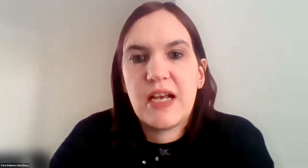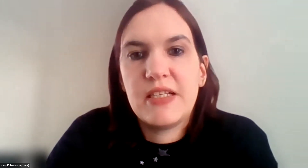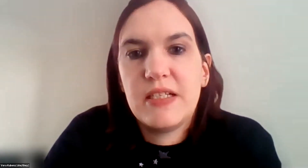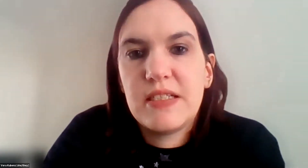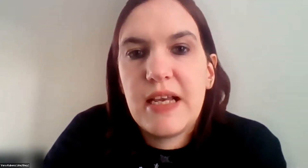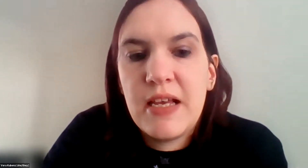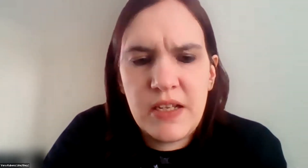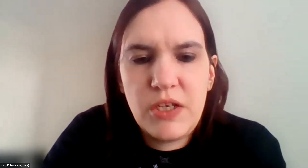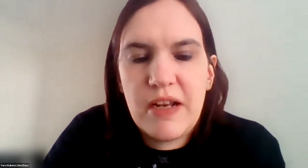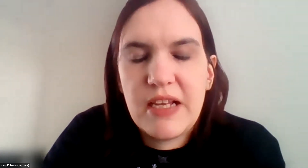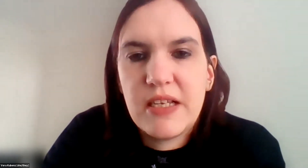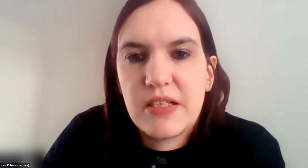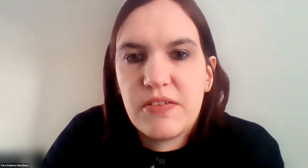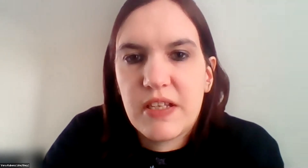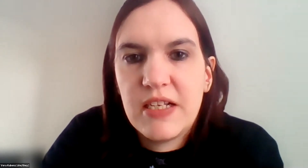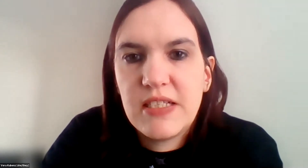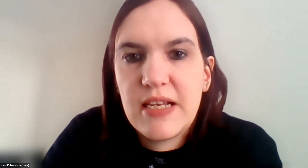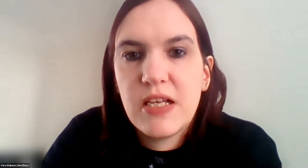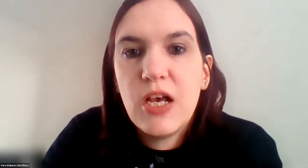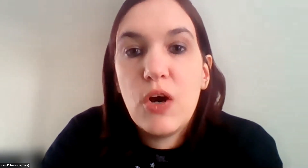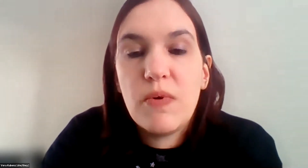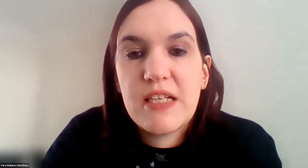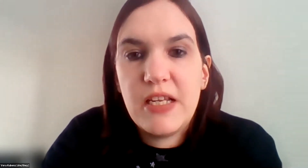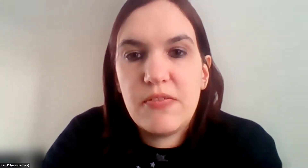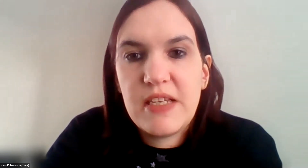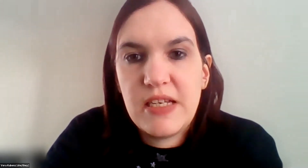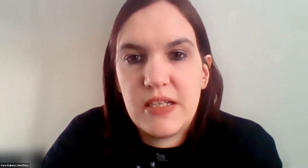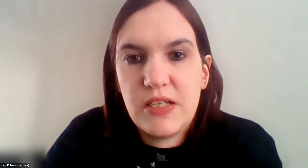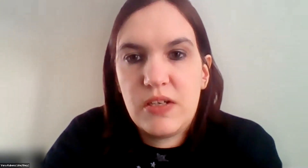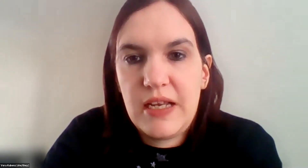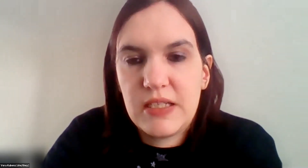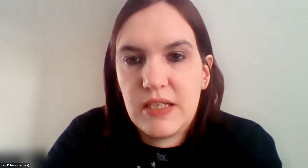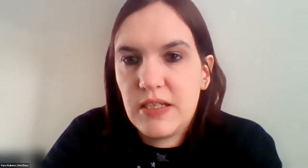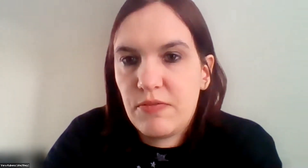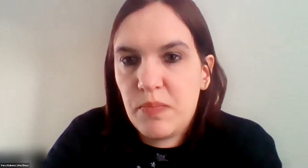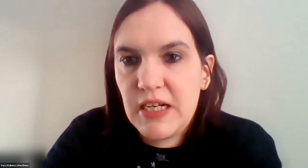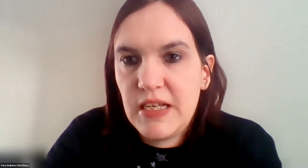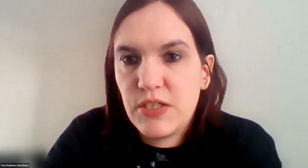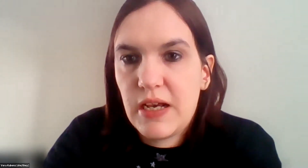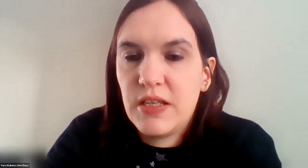in the Q&A section rather and it says: "Was any of the data that you collected from Bangladesh